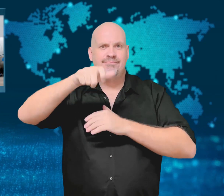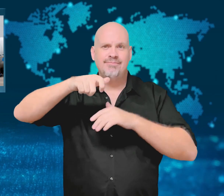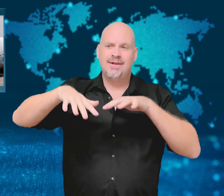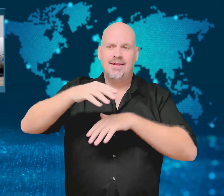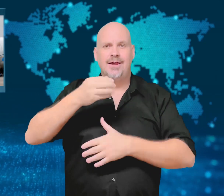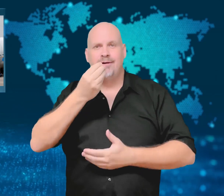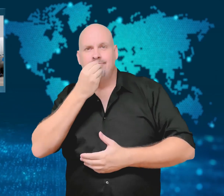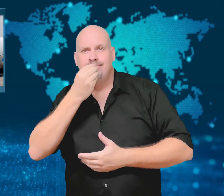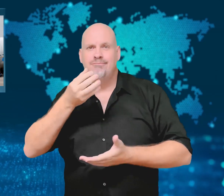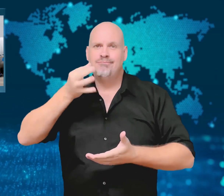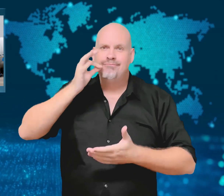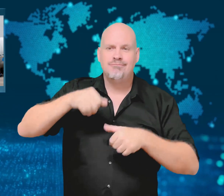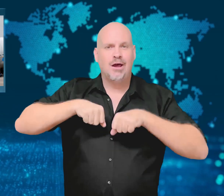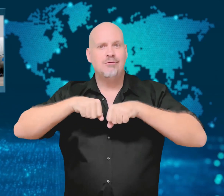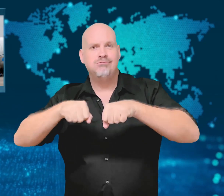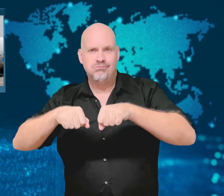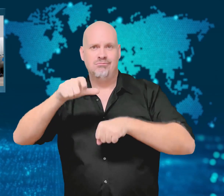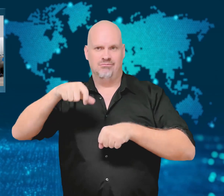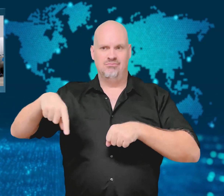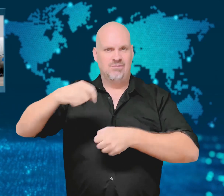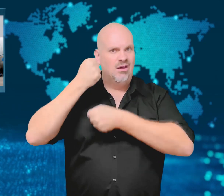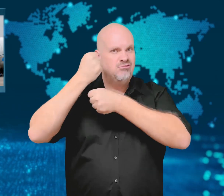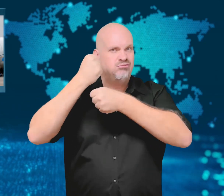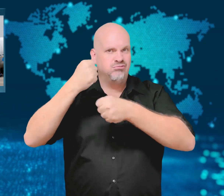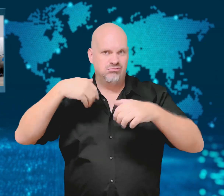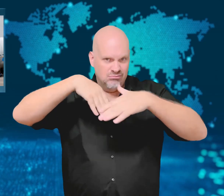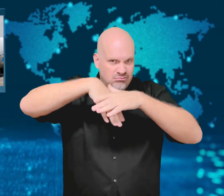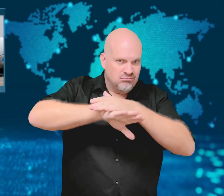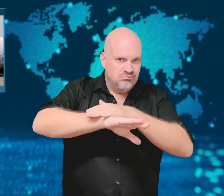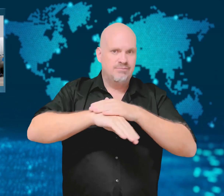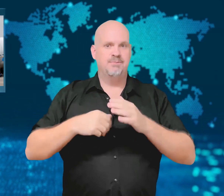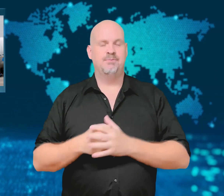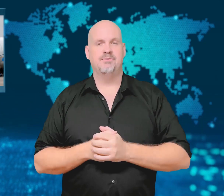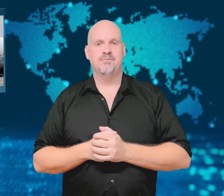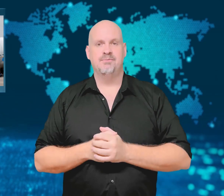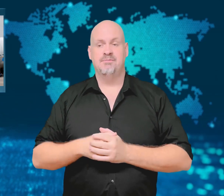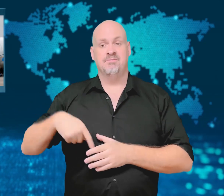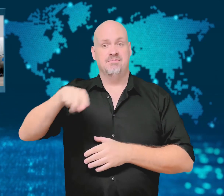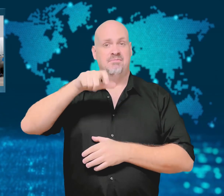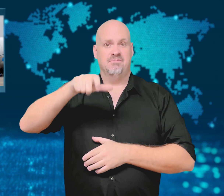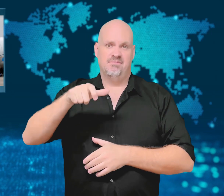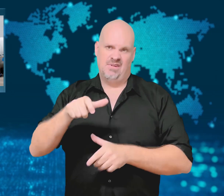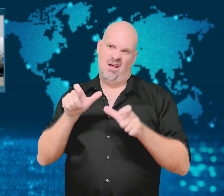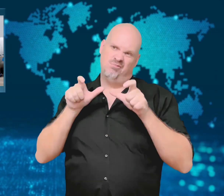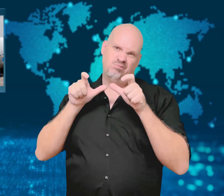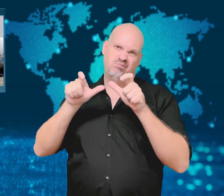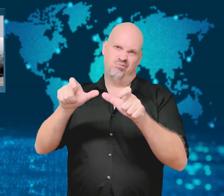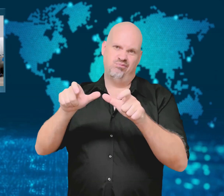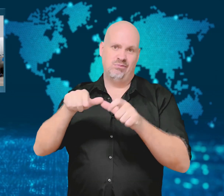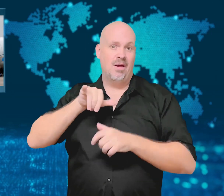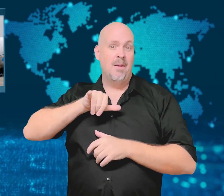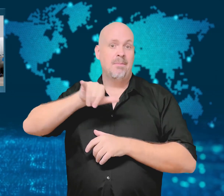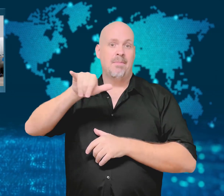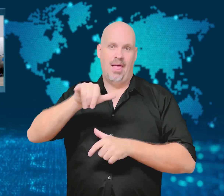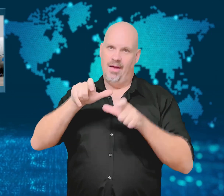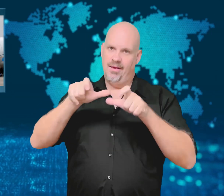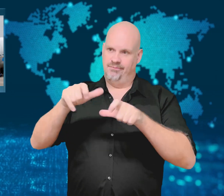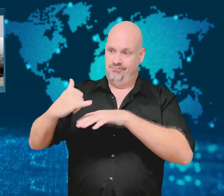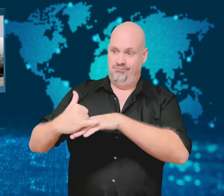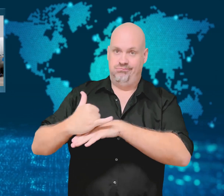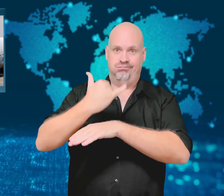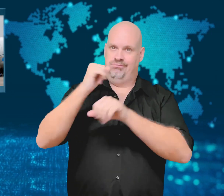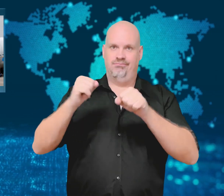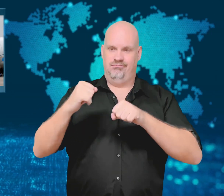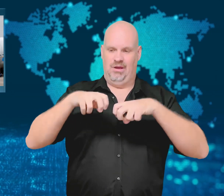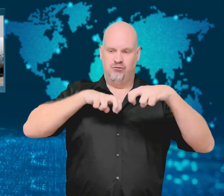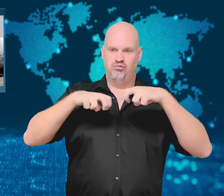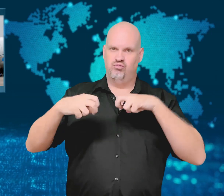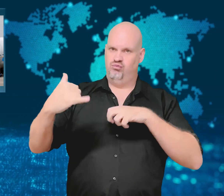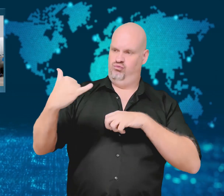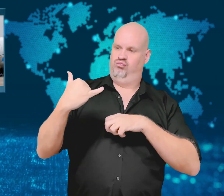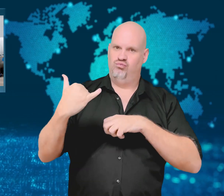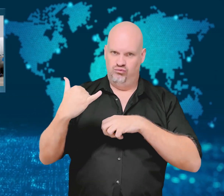There were also demonstrations inside the terminal.